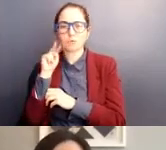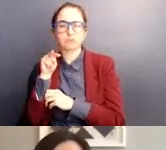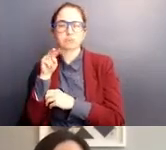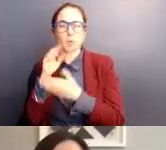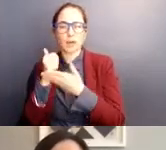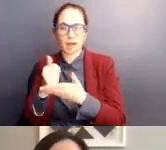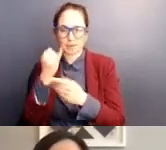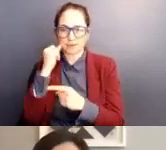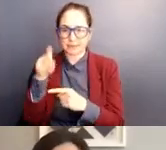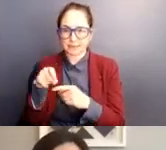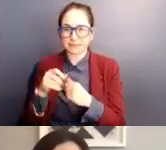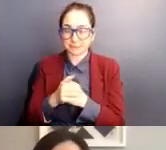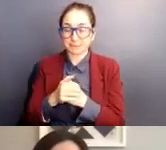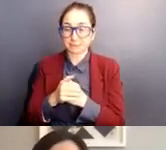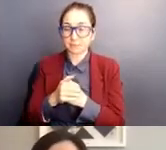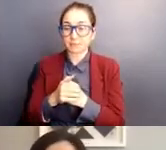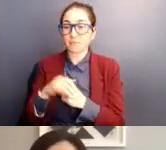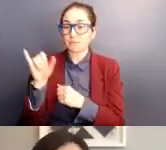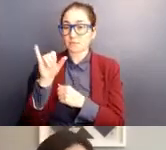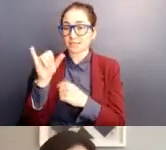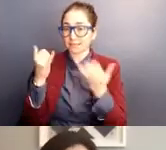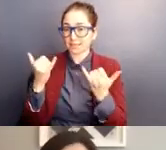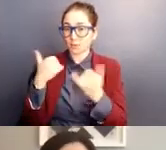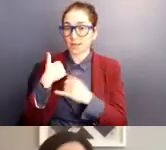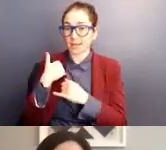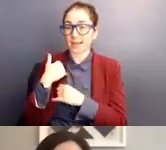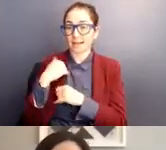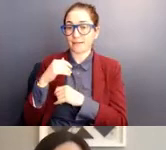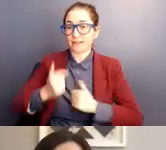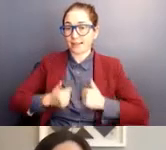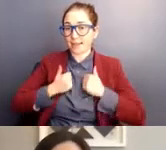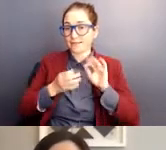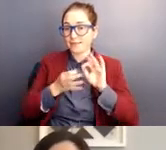it. We do have a live captioner and American Sign Language